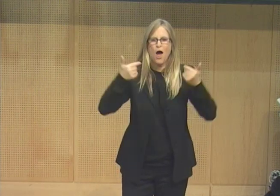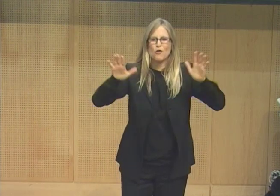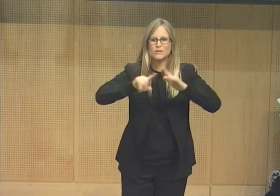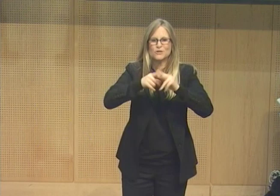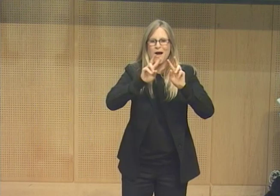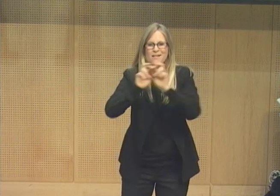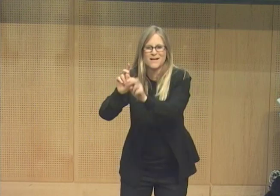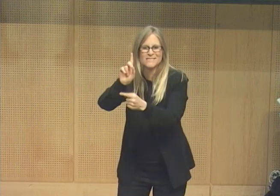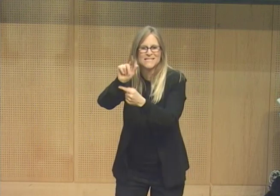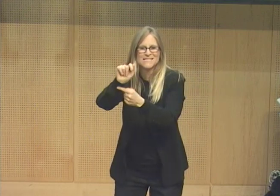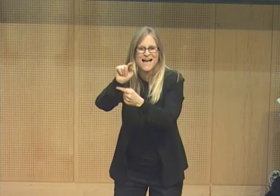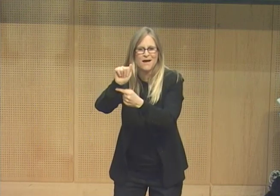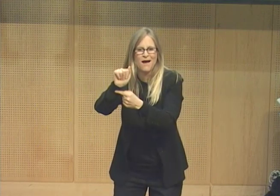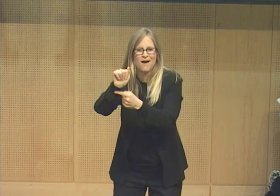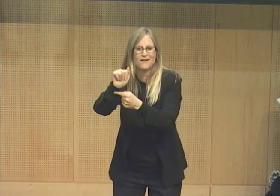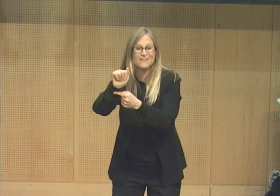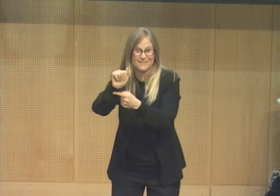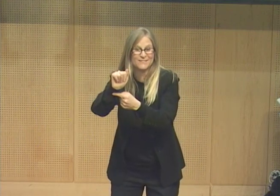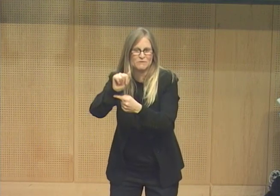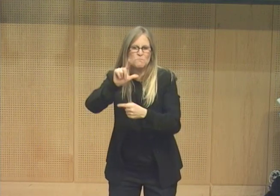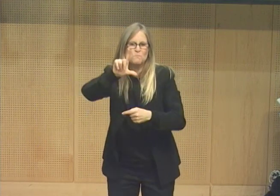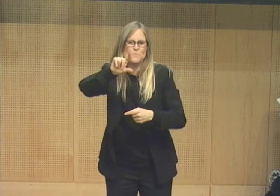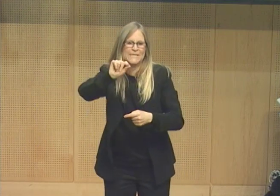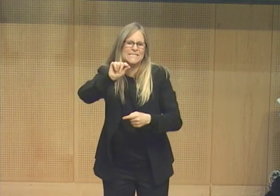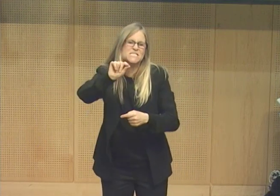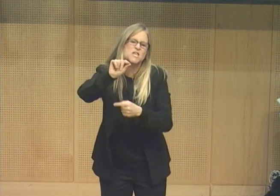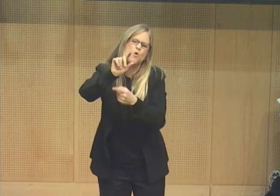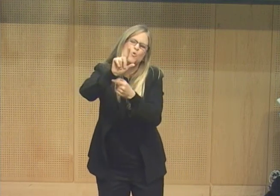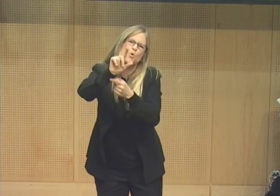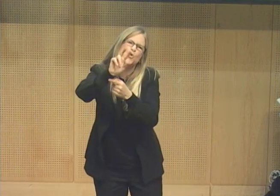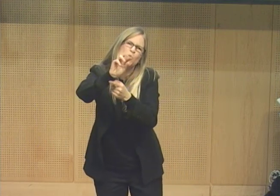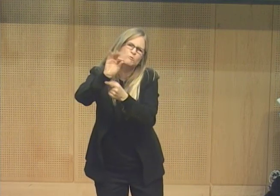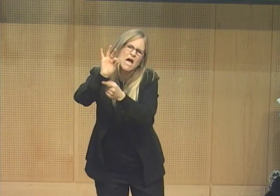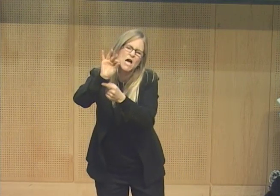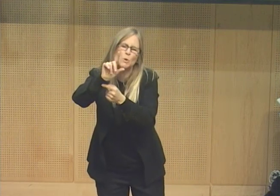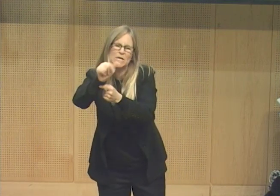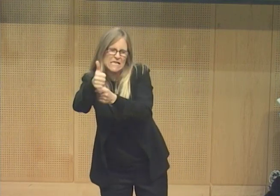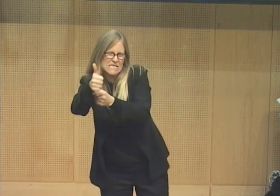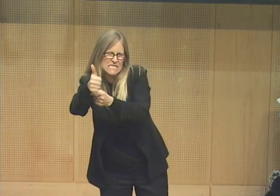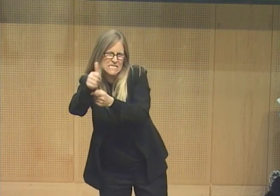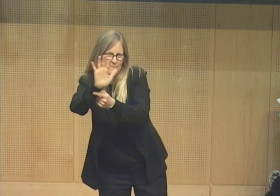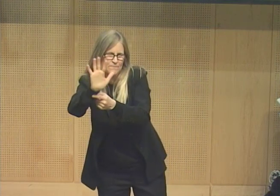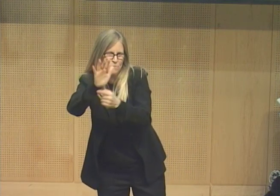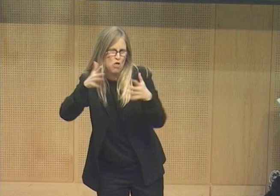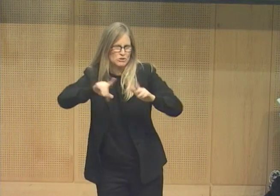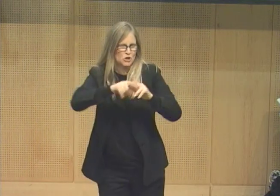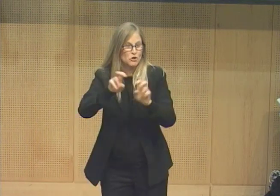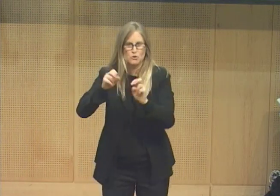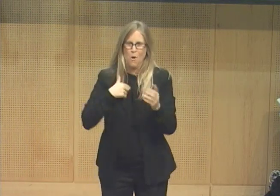So I already had been analyzing the data for about five years, 5 to 6 years before that.